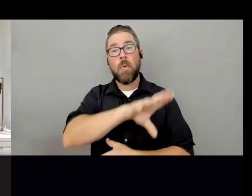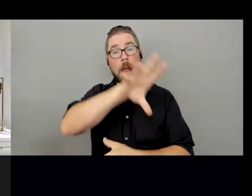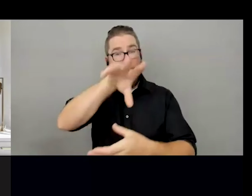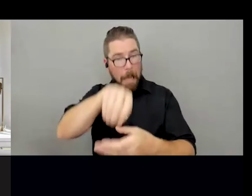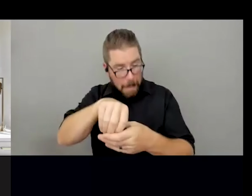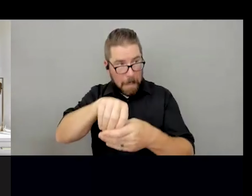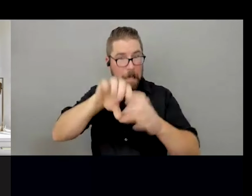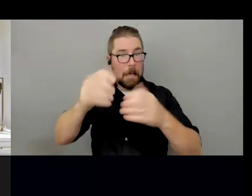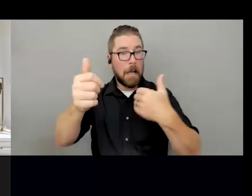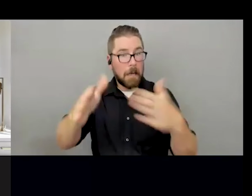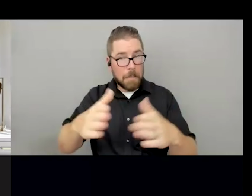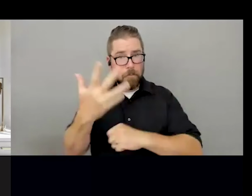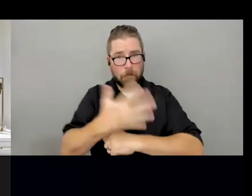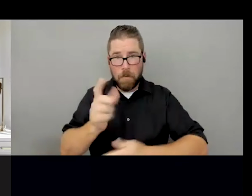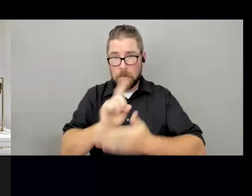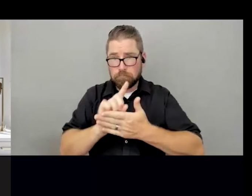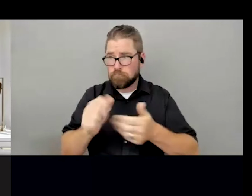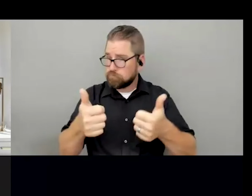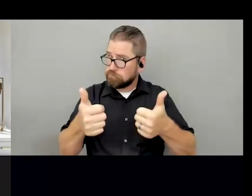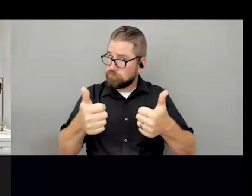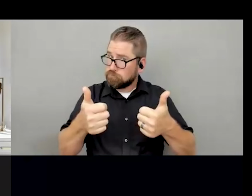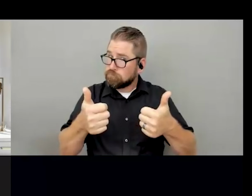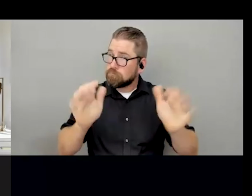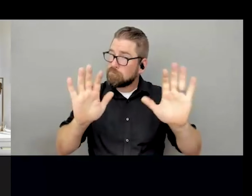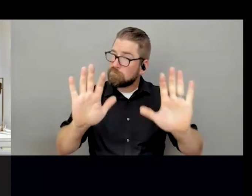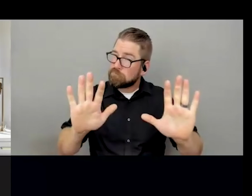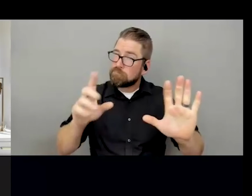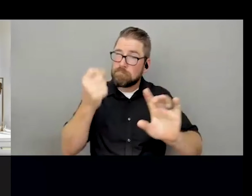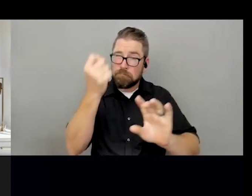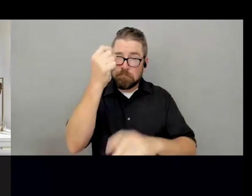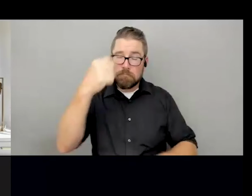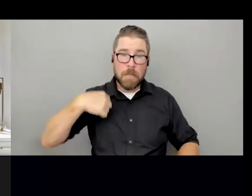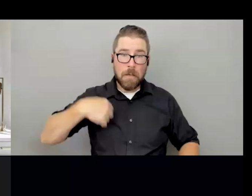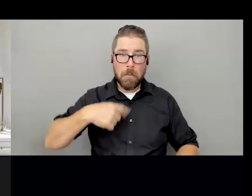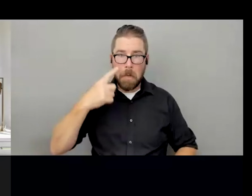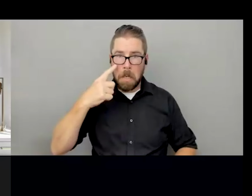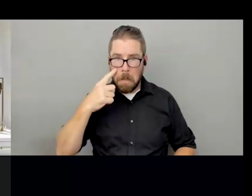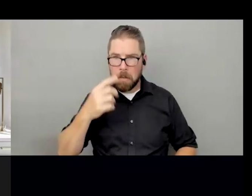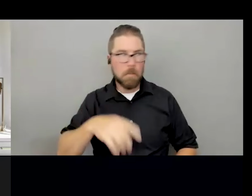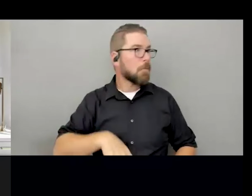But we don't go to the classrooms and, you know, point to the student and pull them out.